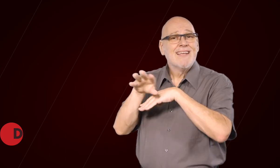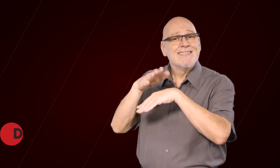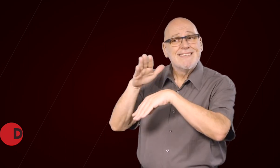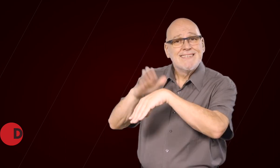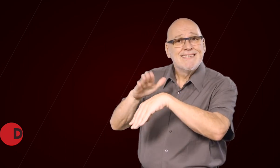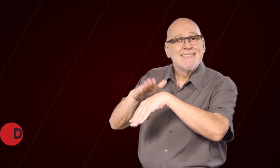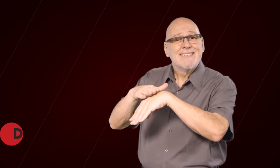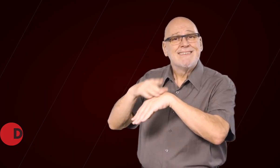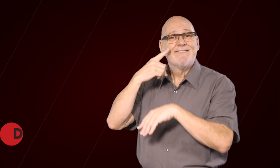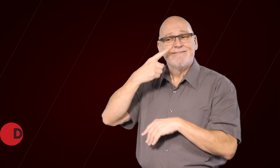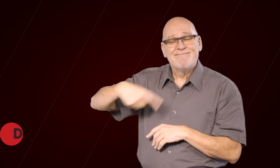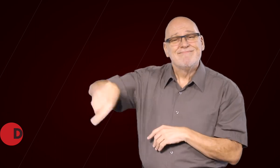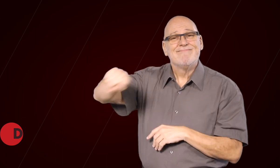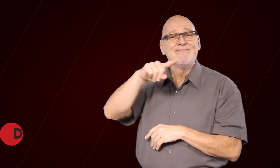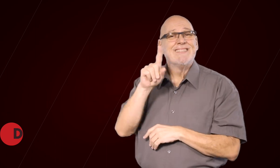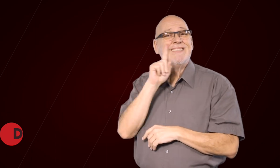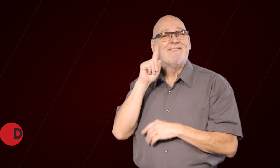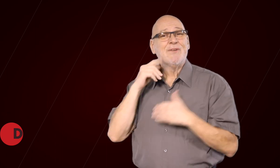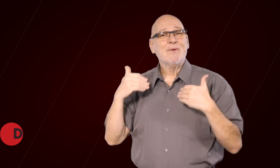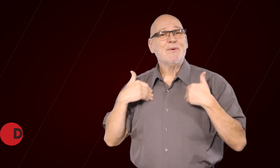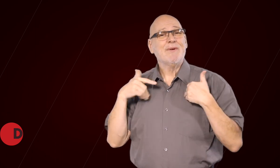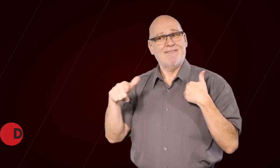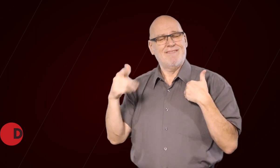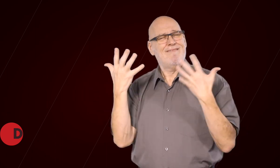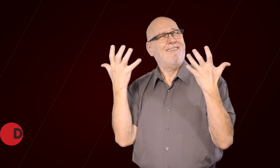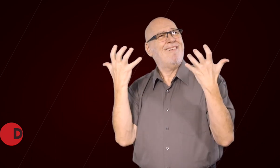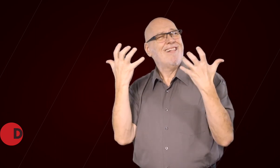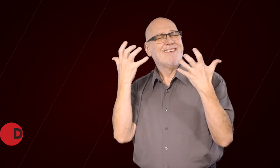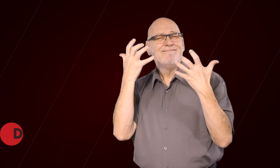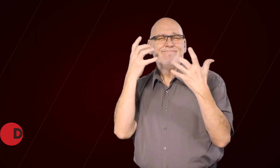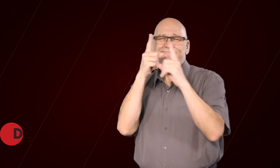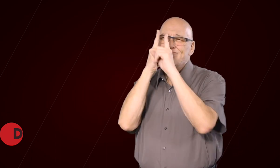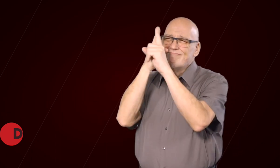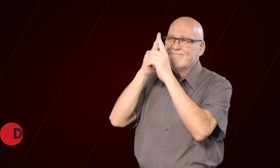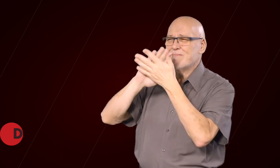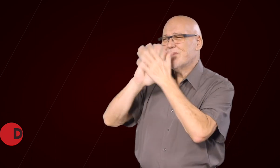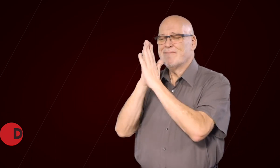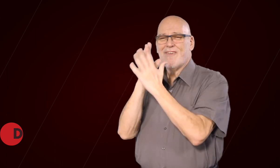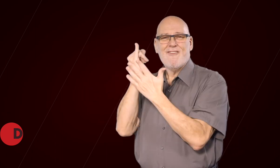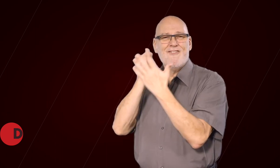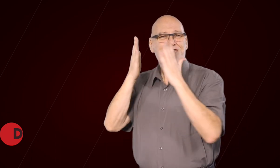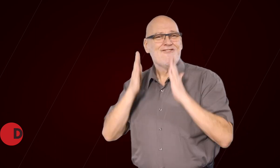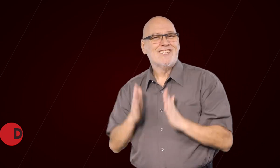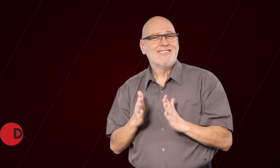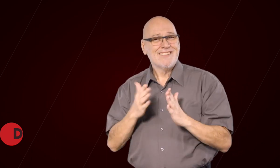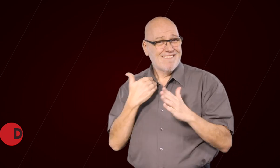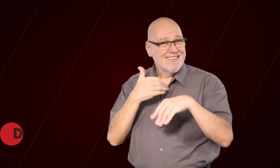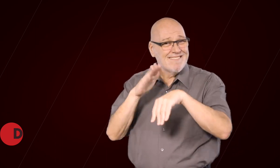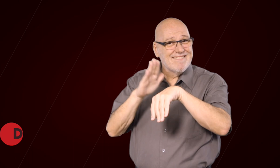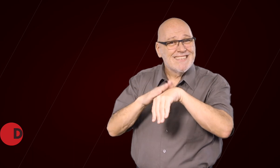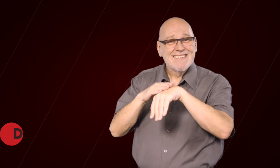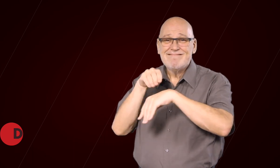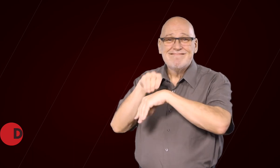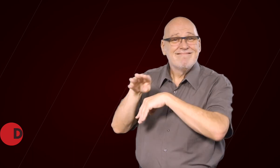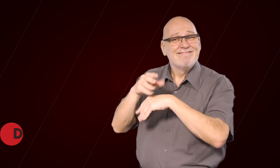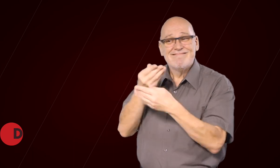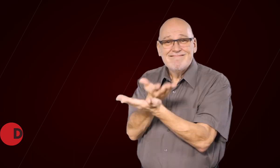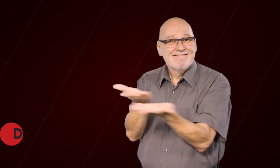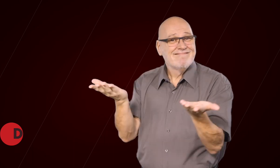for Deaf Youth wanting to become artists?